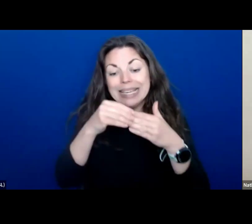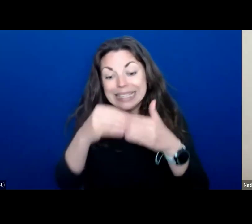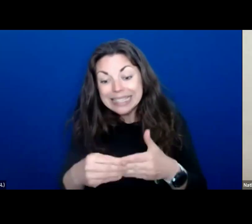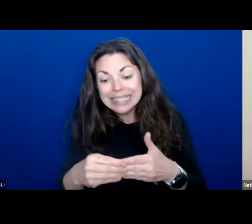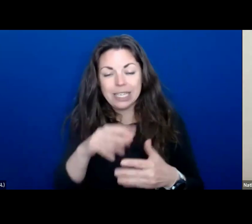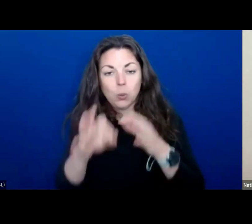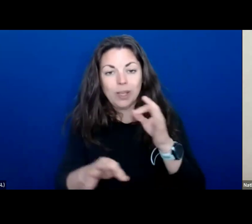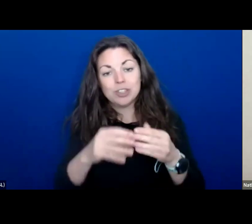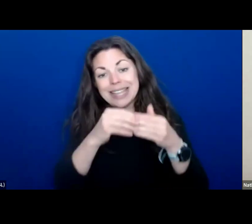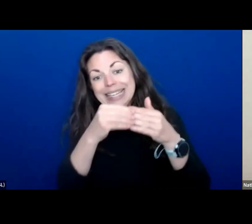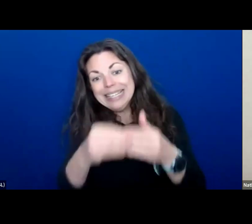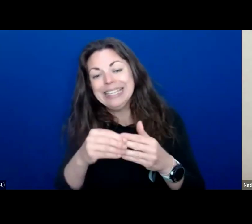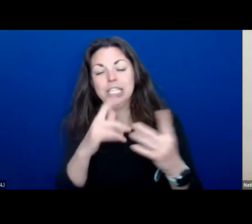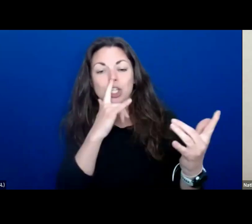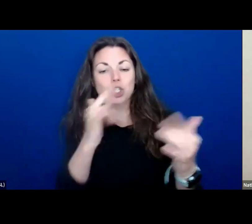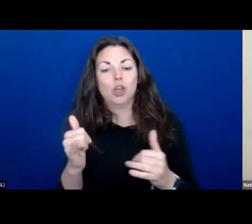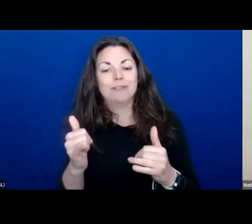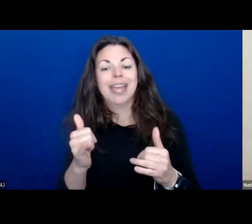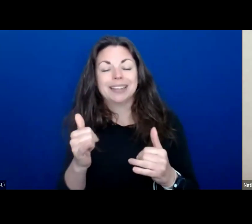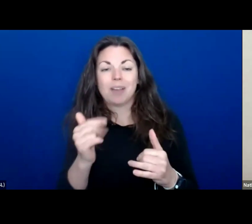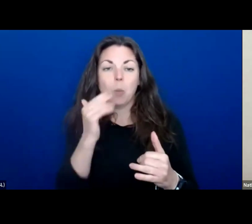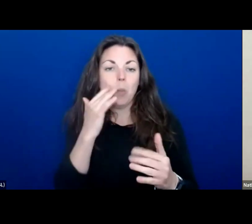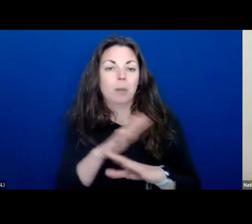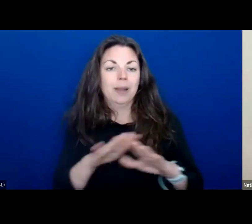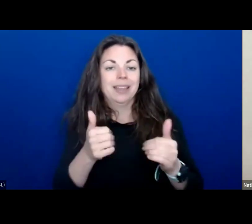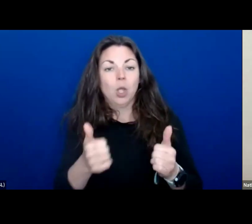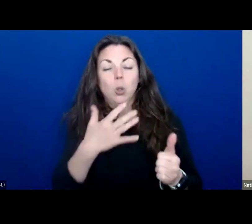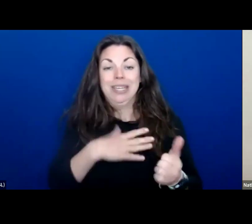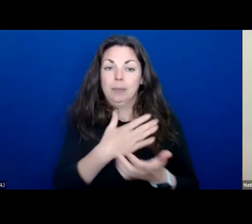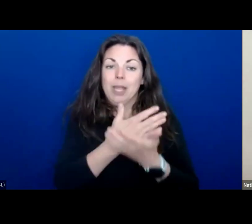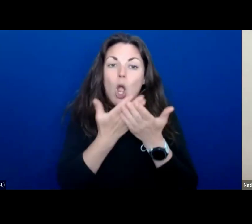will help you come across in a more credible way. And